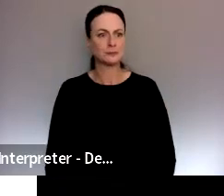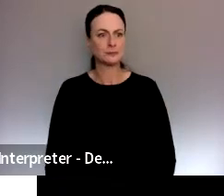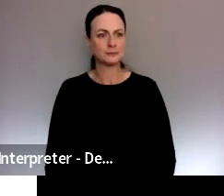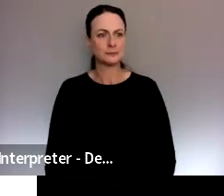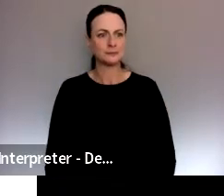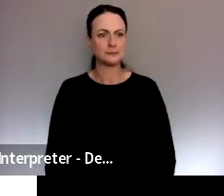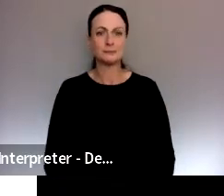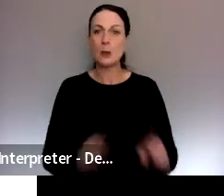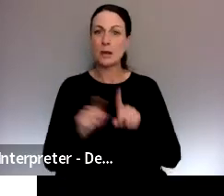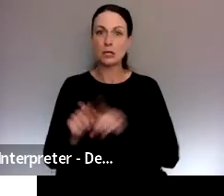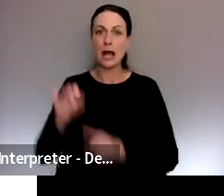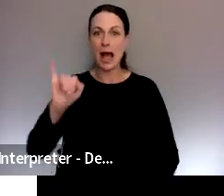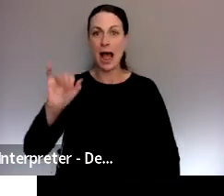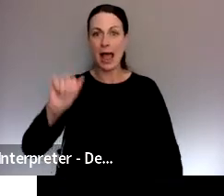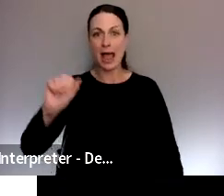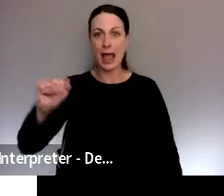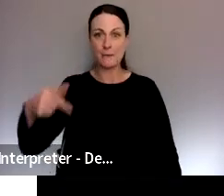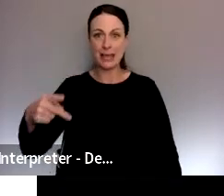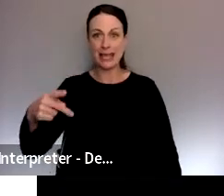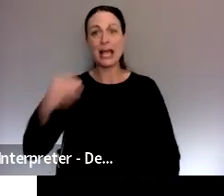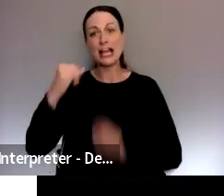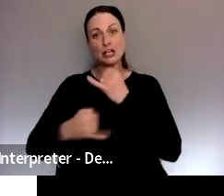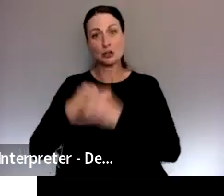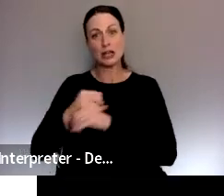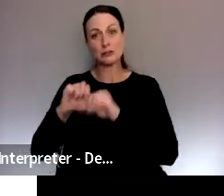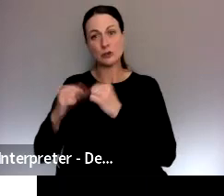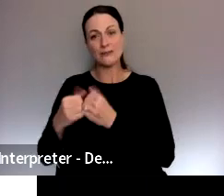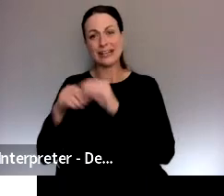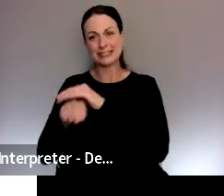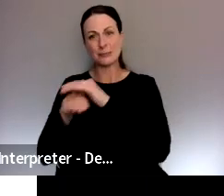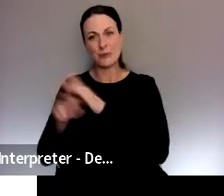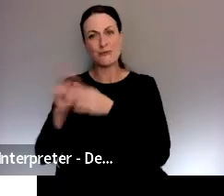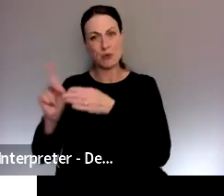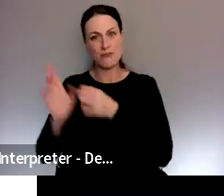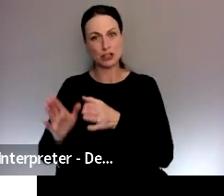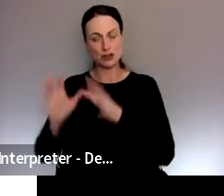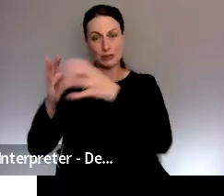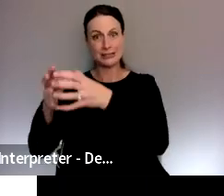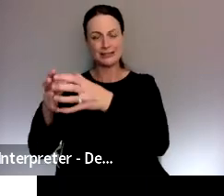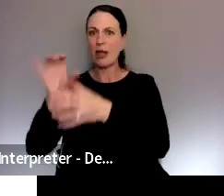But also, the IAAP or International Association of Accessibility Professionals.